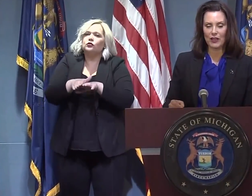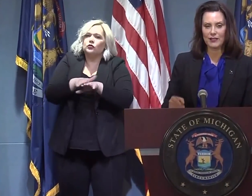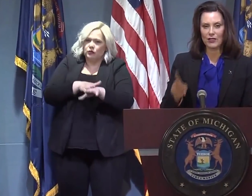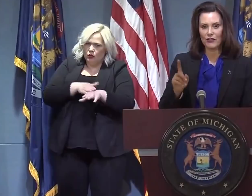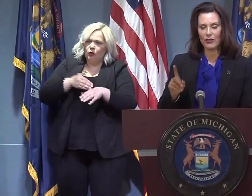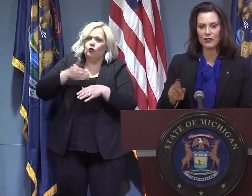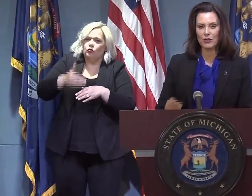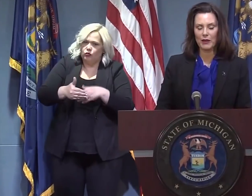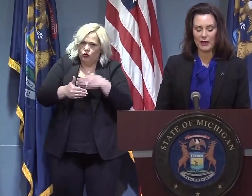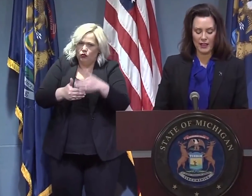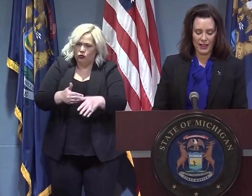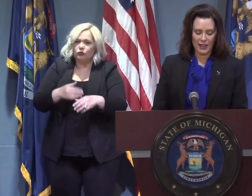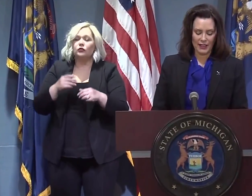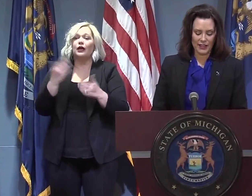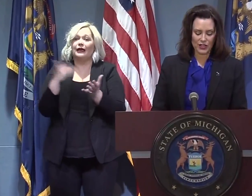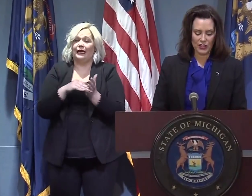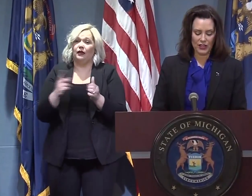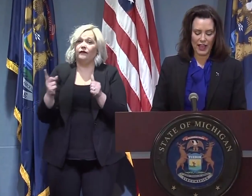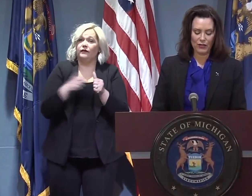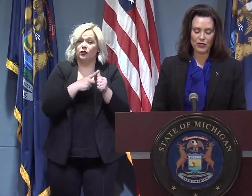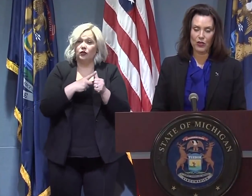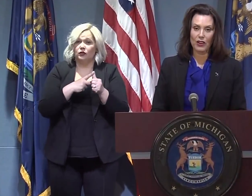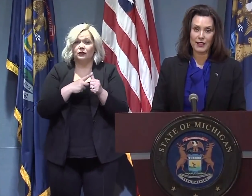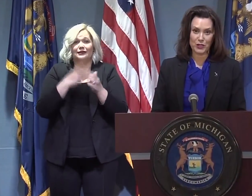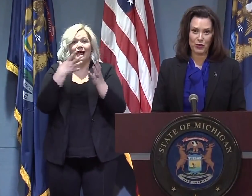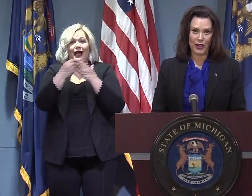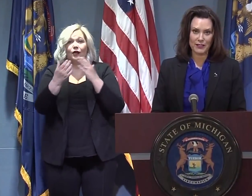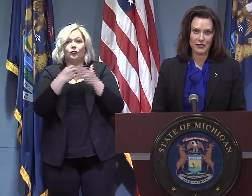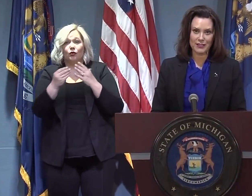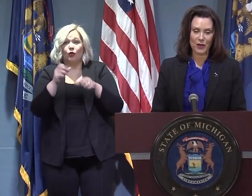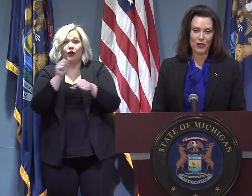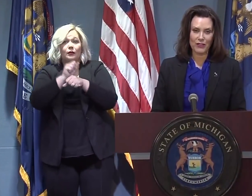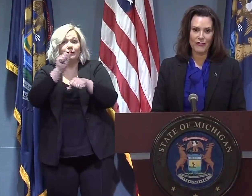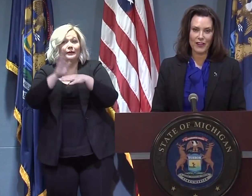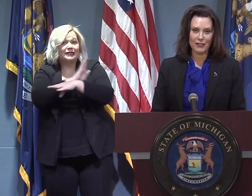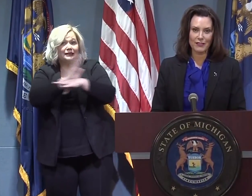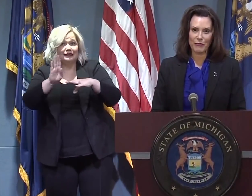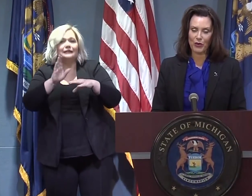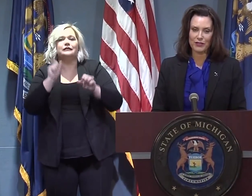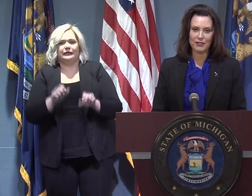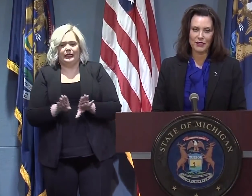IT WILL BE INCREMENTAL AND START WITH THOSE WHO POSE THE LEAST AMOUNT OF RISK.